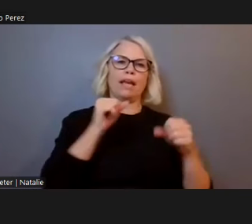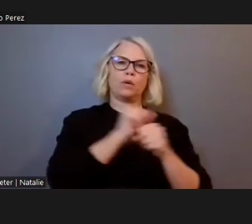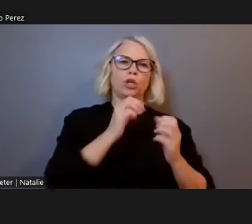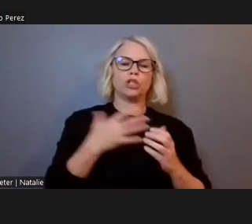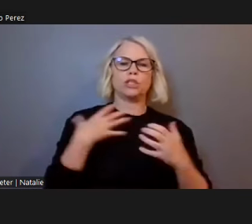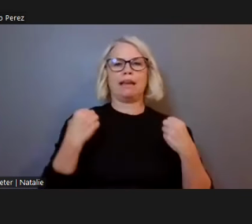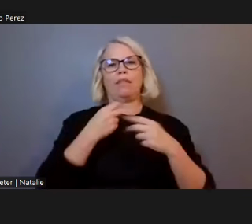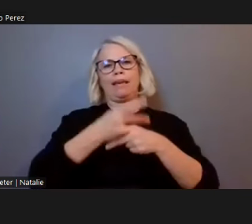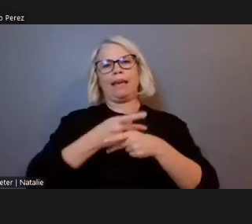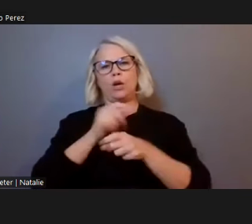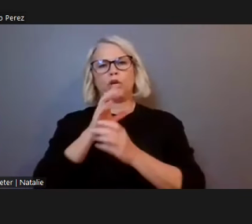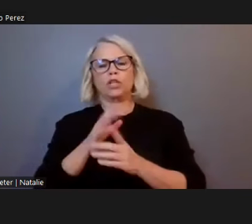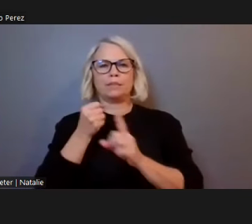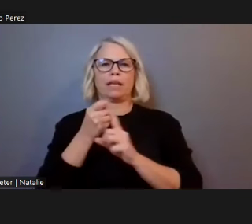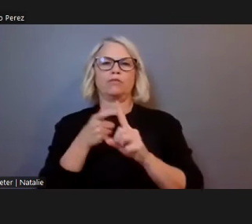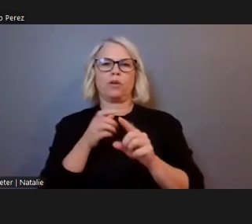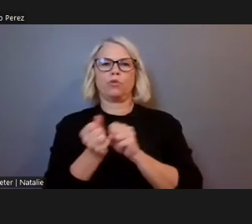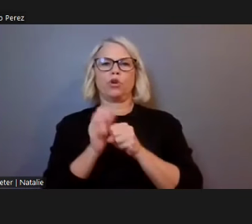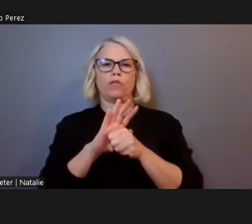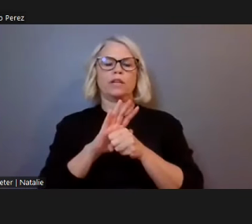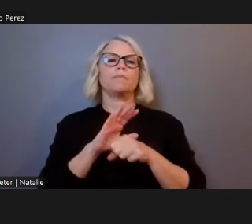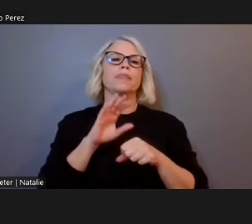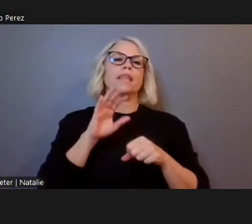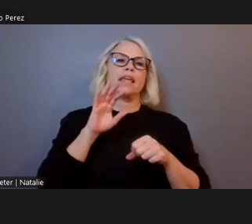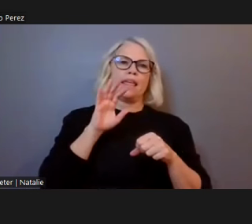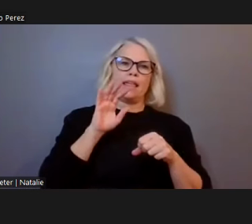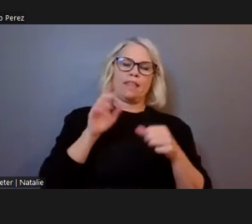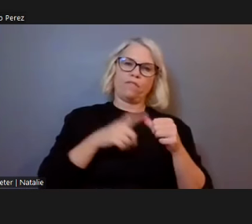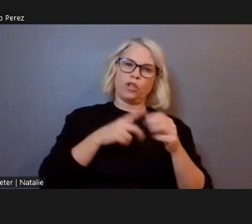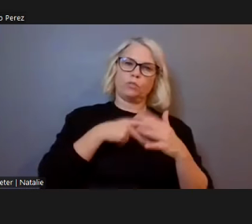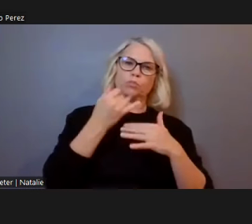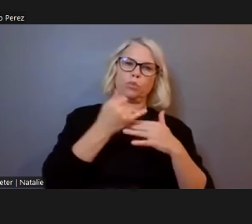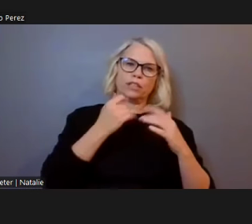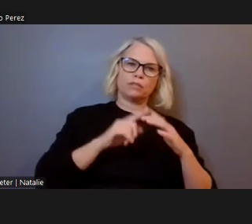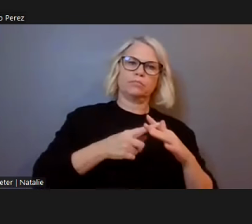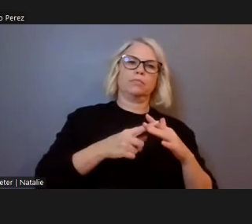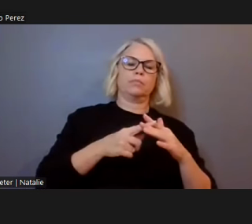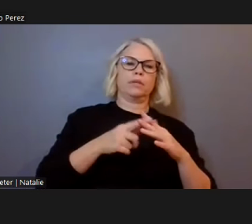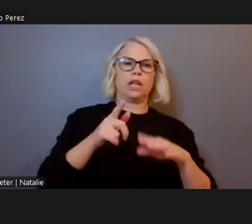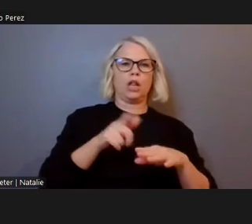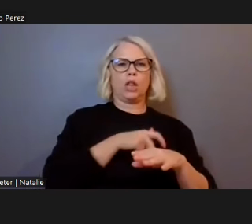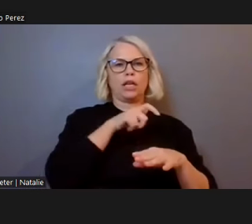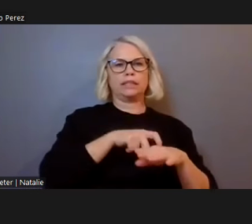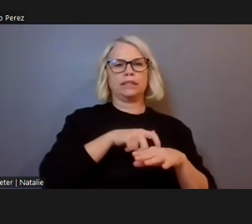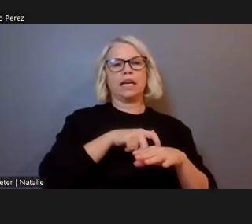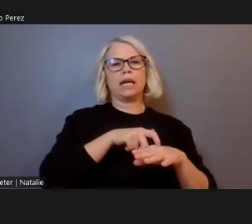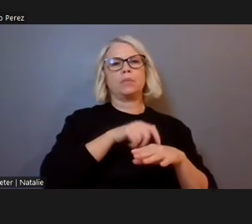Our first project launch has been a long-term healthcare worker support program across the